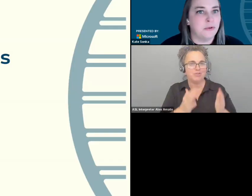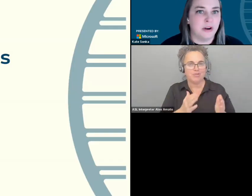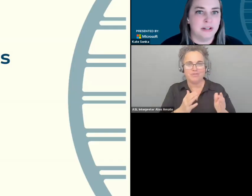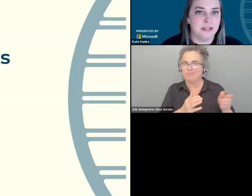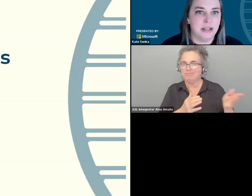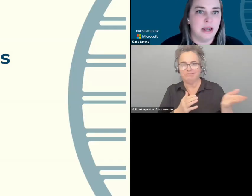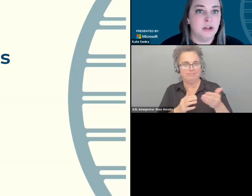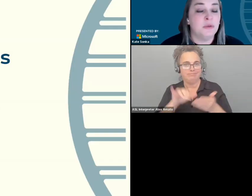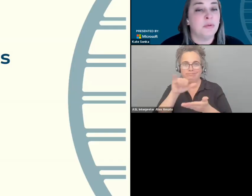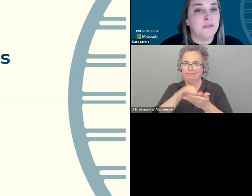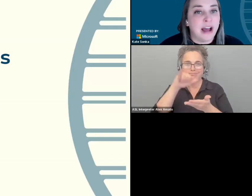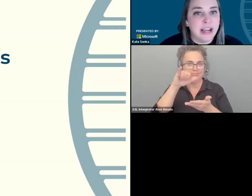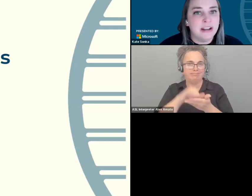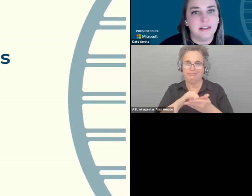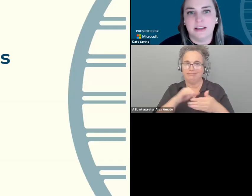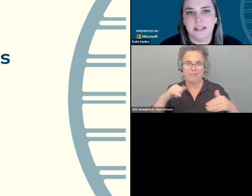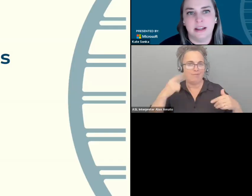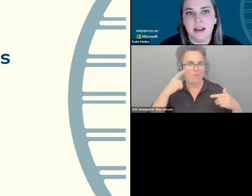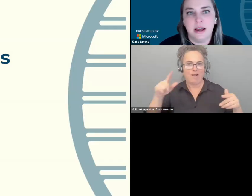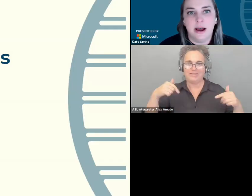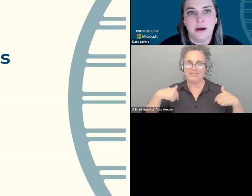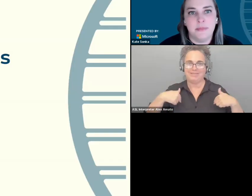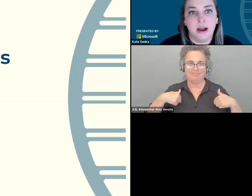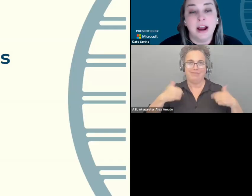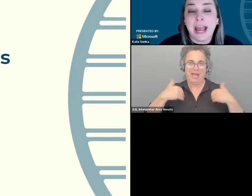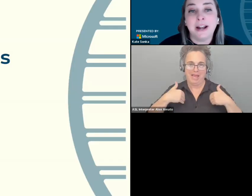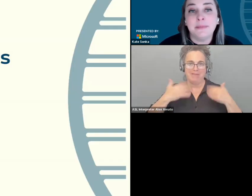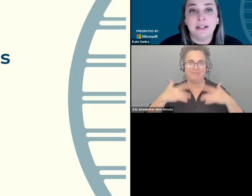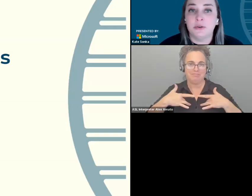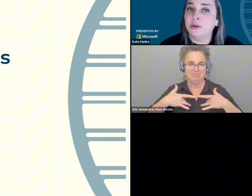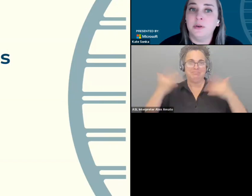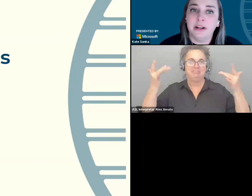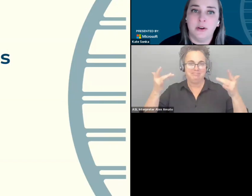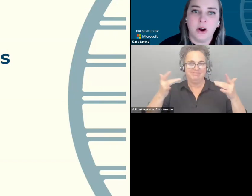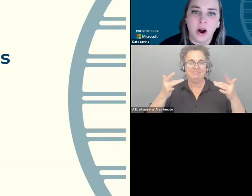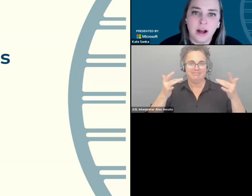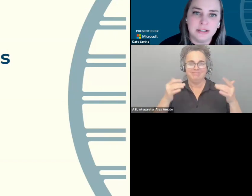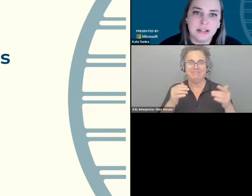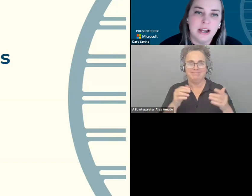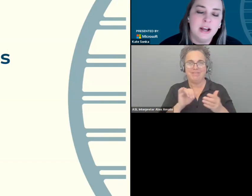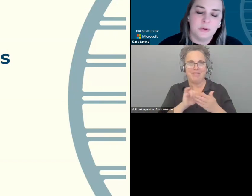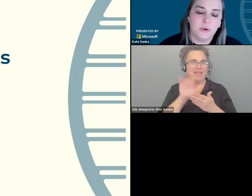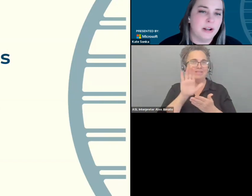possible for us to provide this academy to you at no cost.